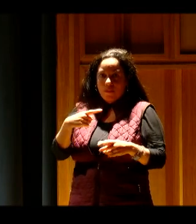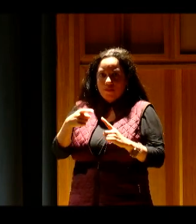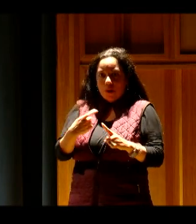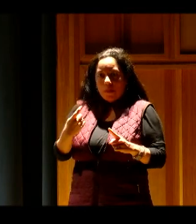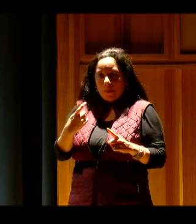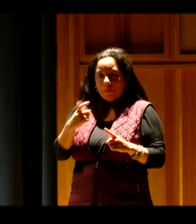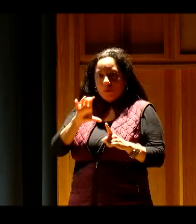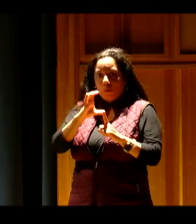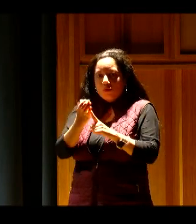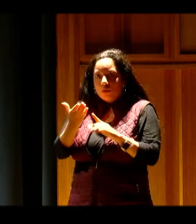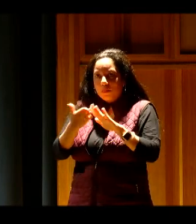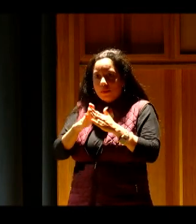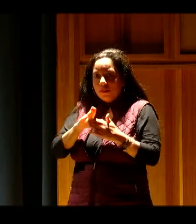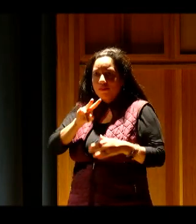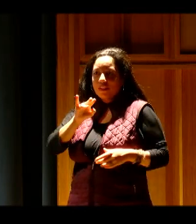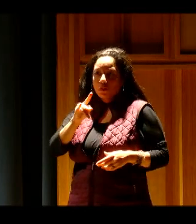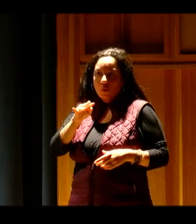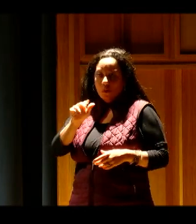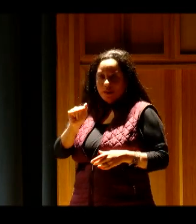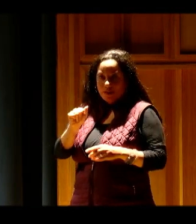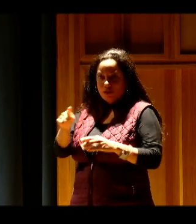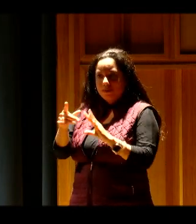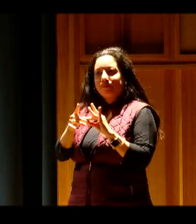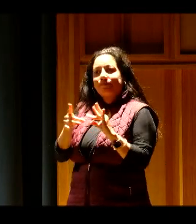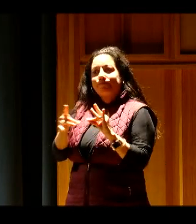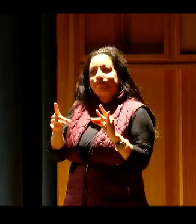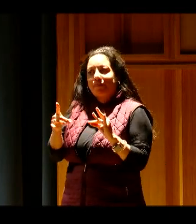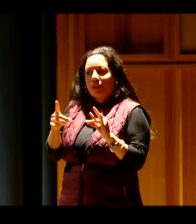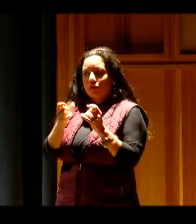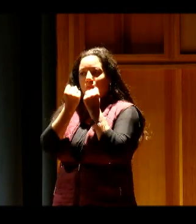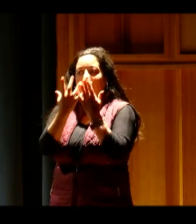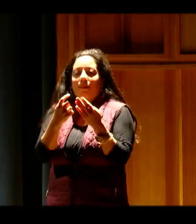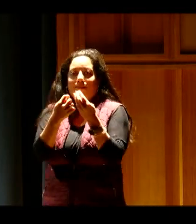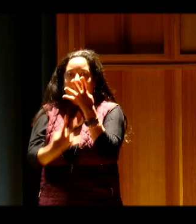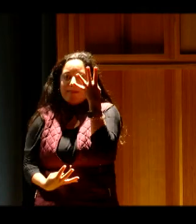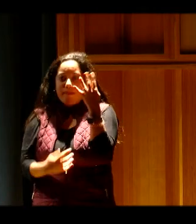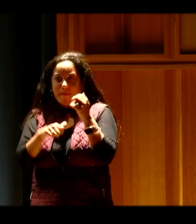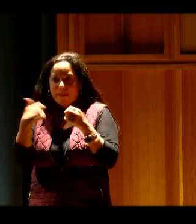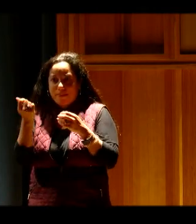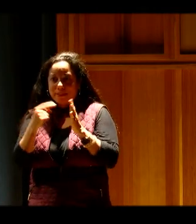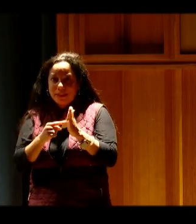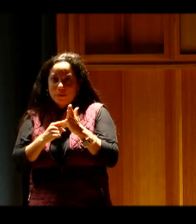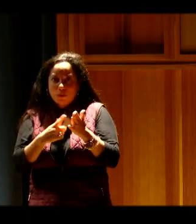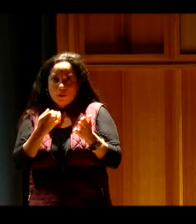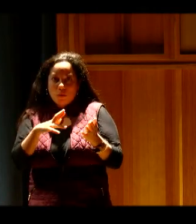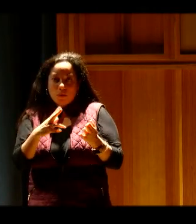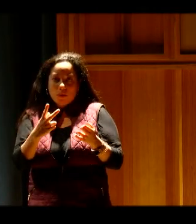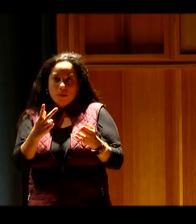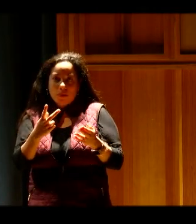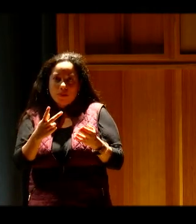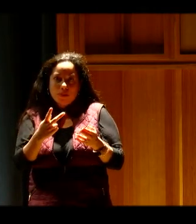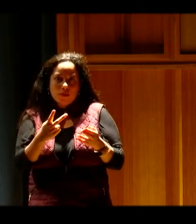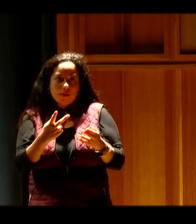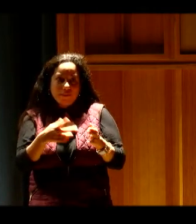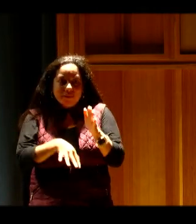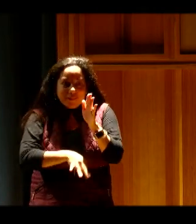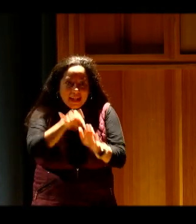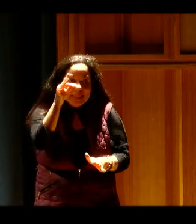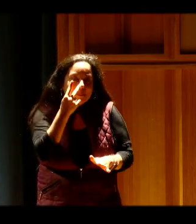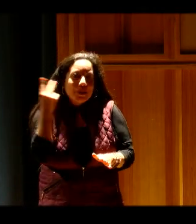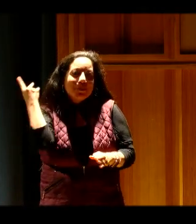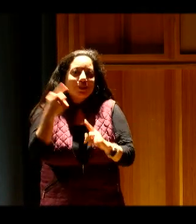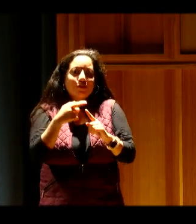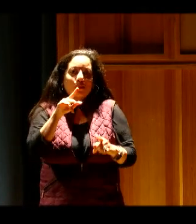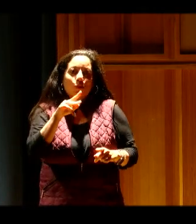that Victoria highlighted and so many other examples the recovery of memory and dunes as community adaptation that Isabel talked about.